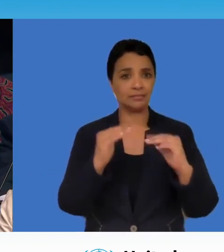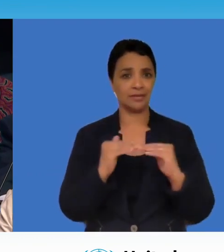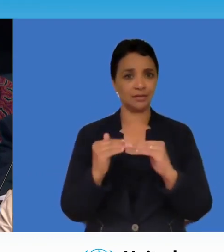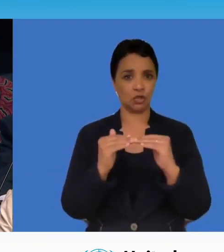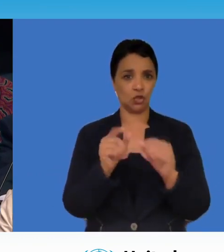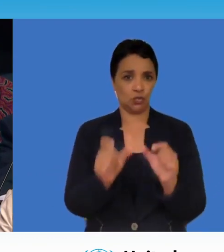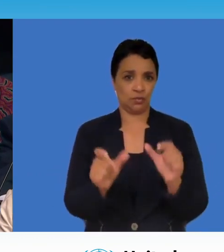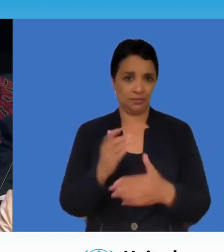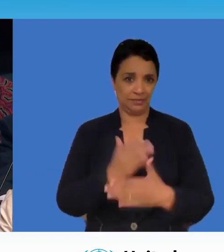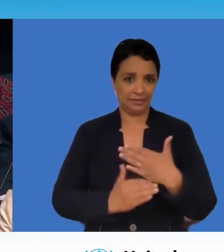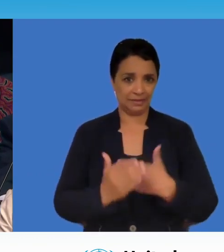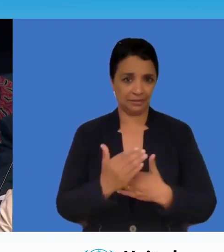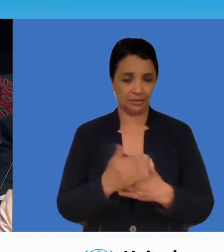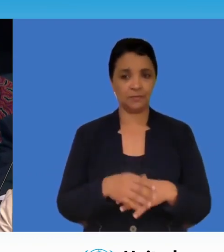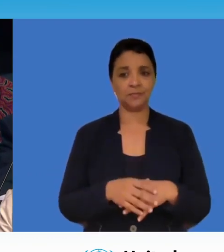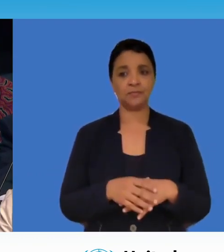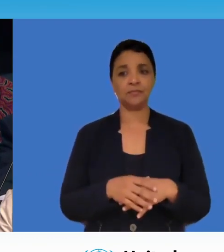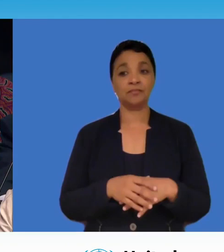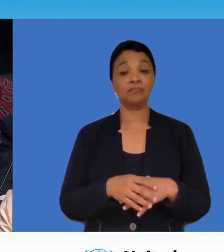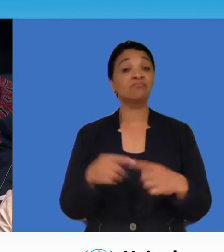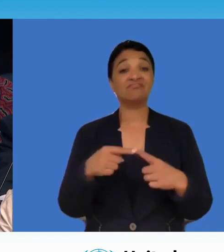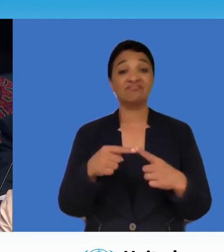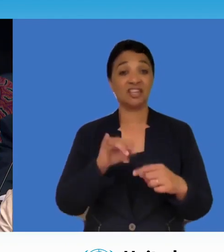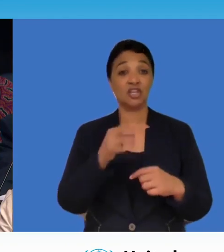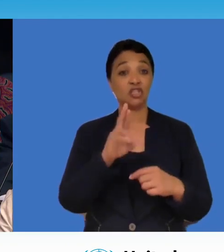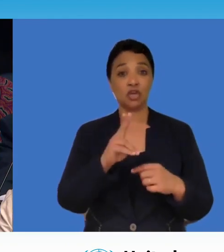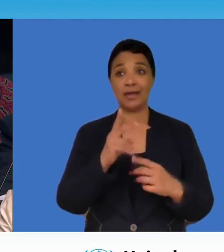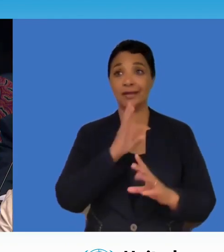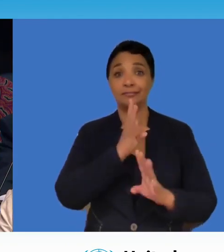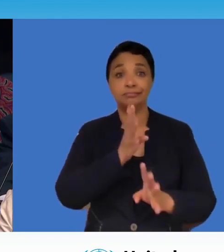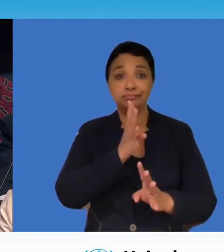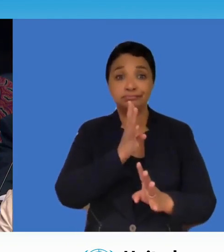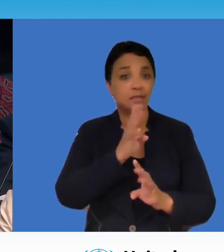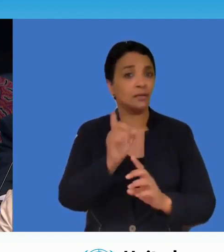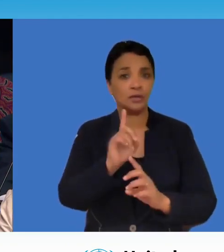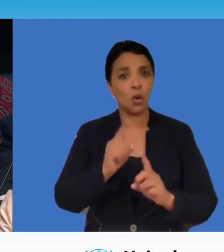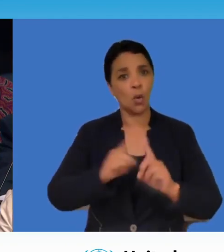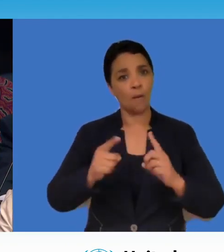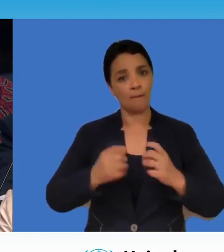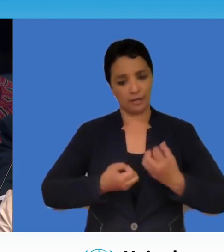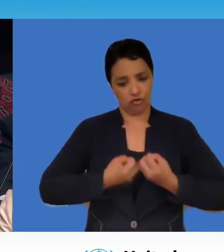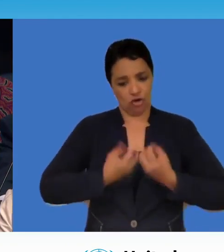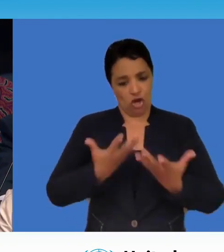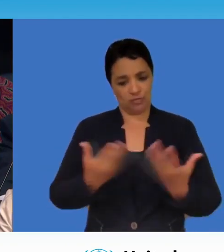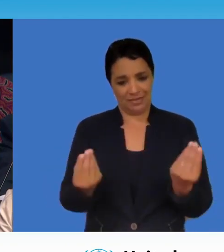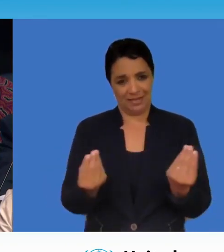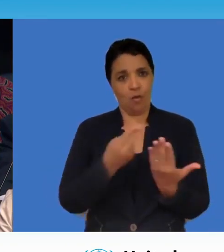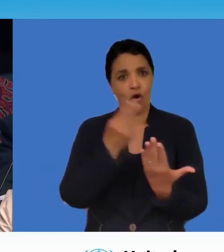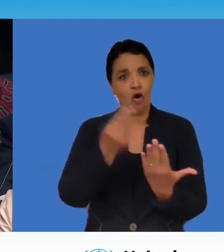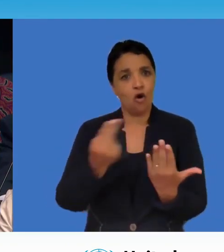a non is nonverbal but through ART can tell his story making the art digital has spread